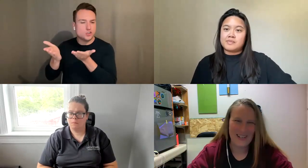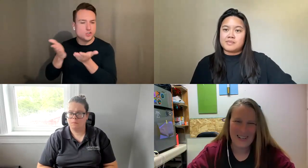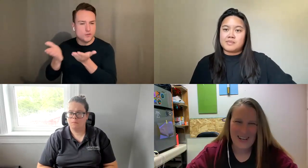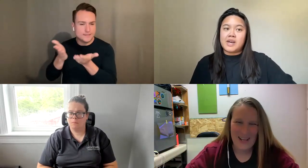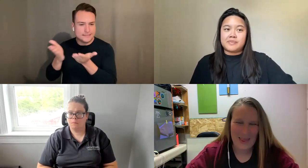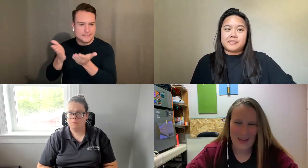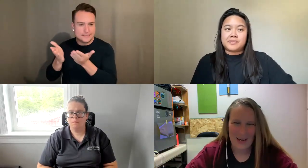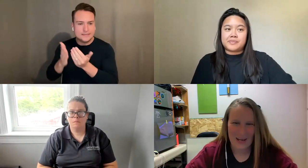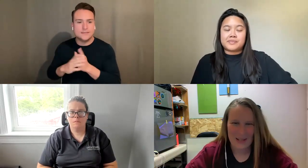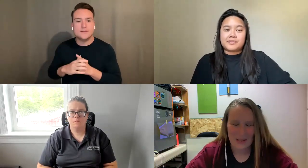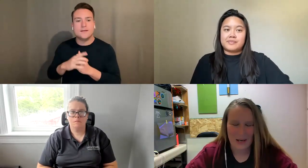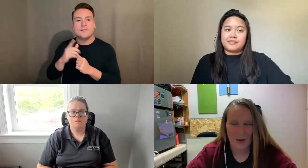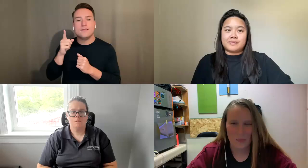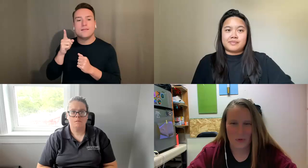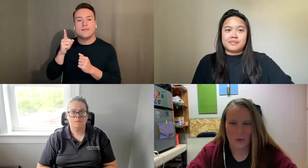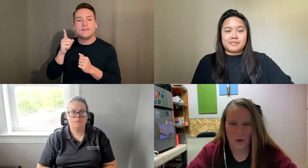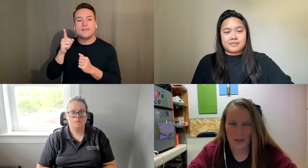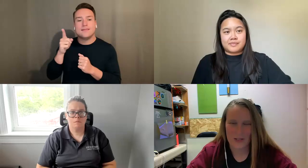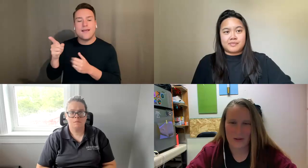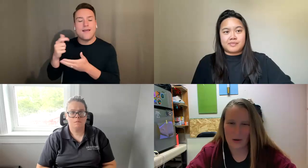And they helped with grants.